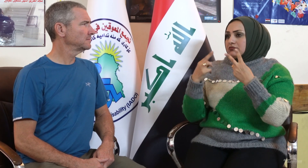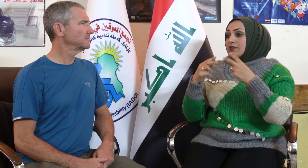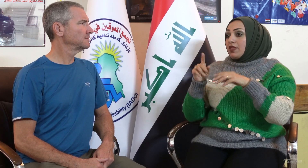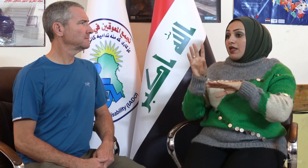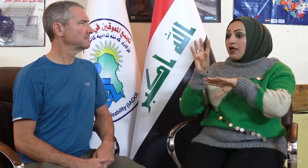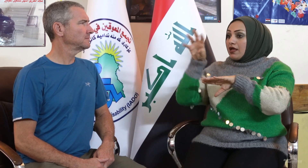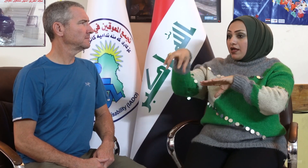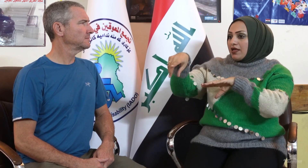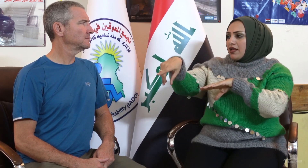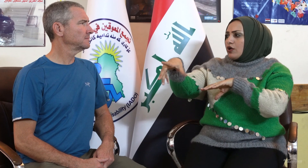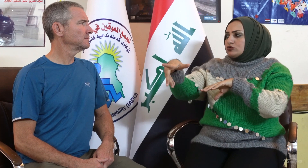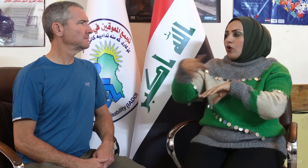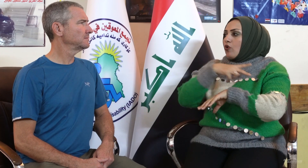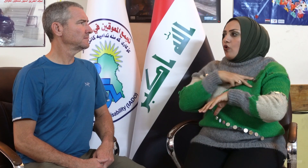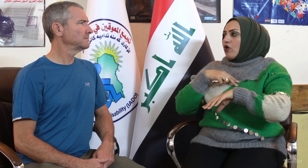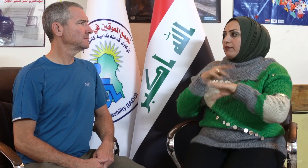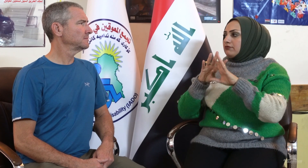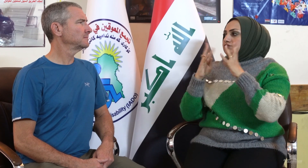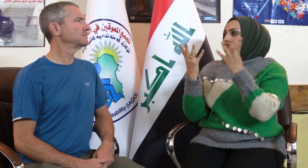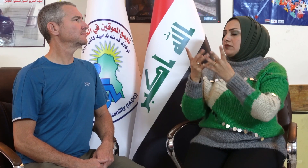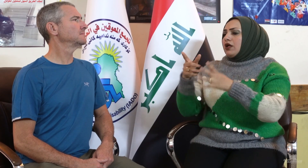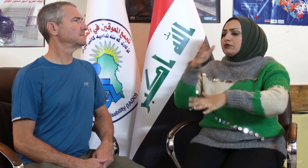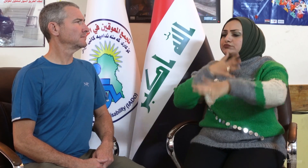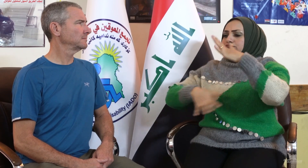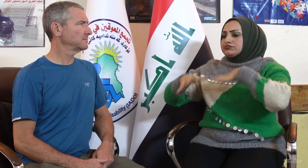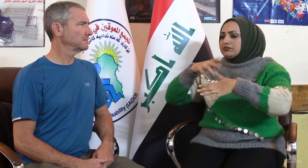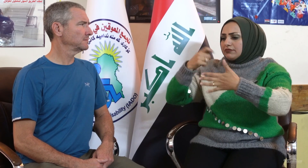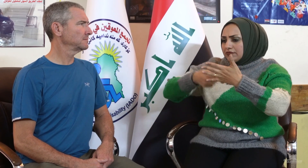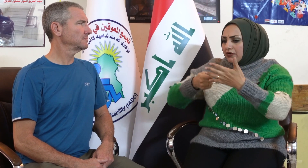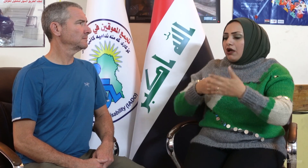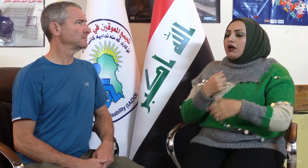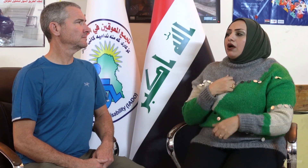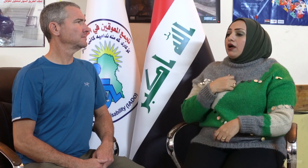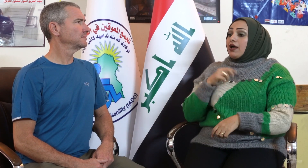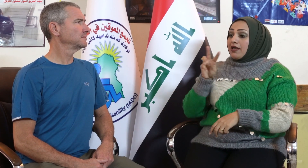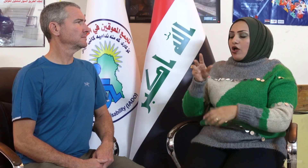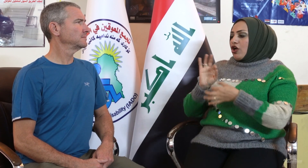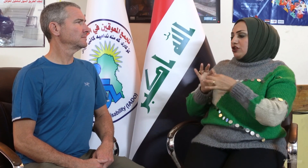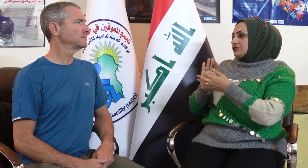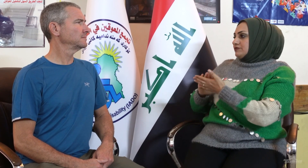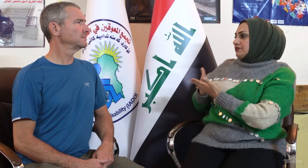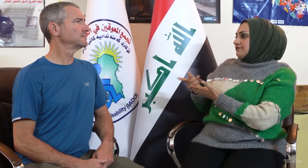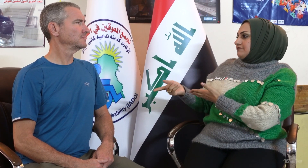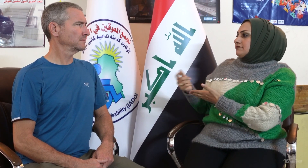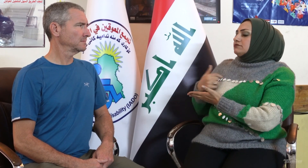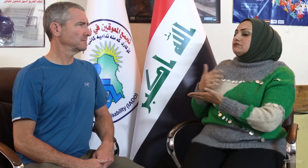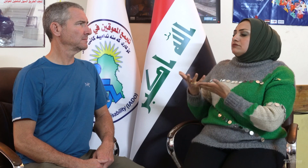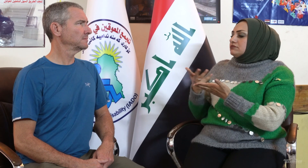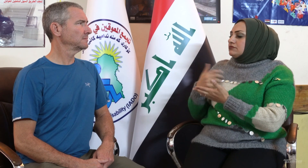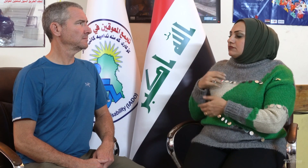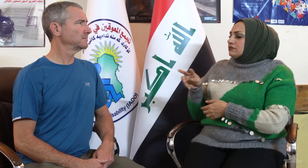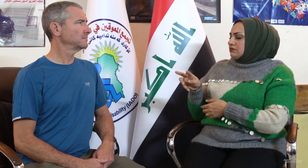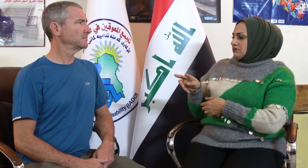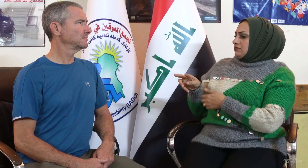including many government officials. I noticed that the Iraqi government members were painting